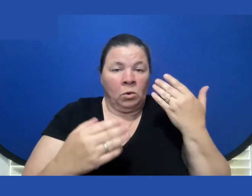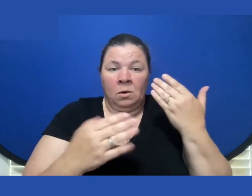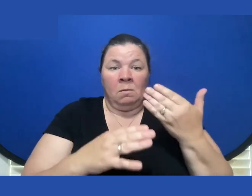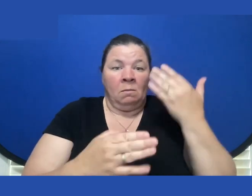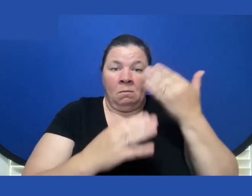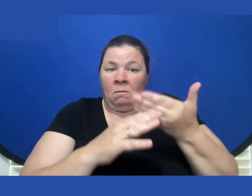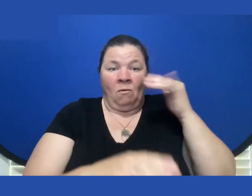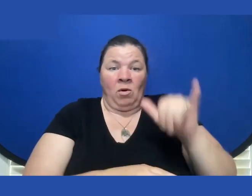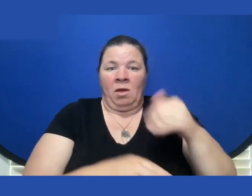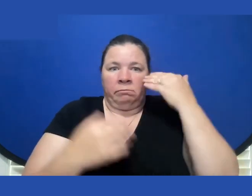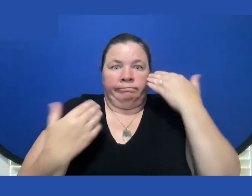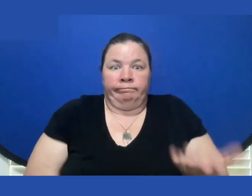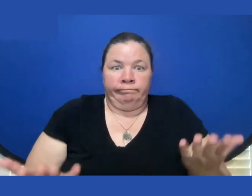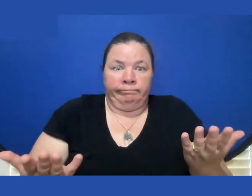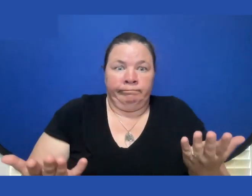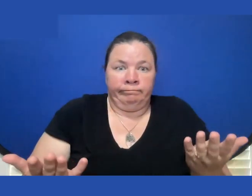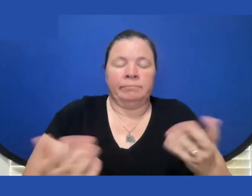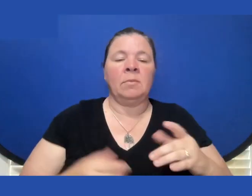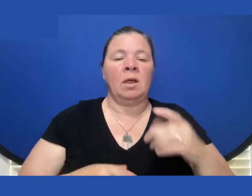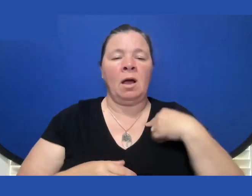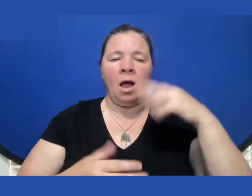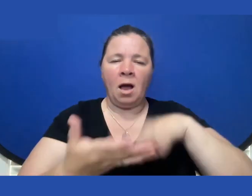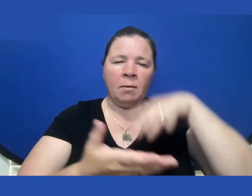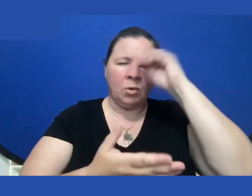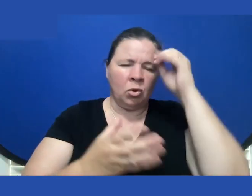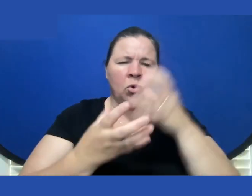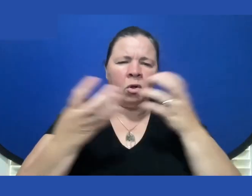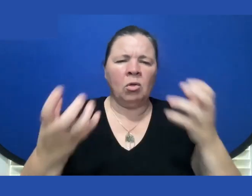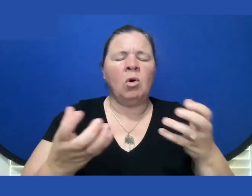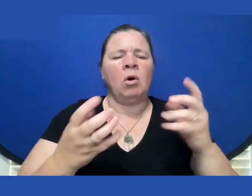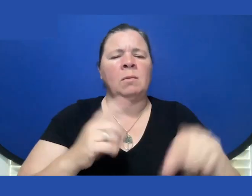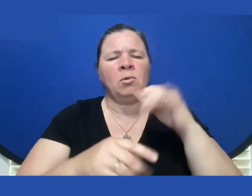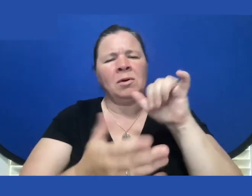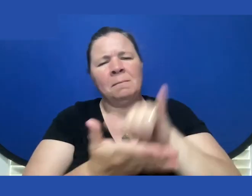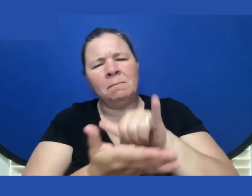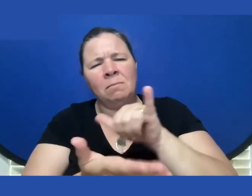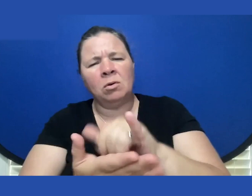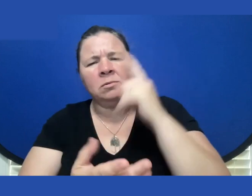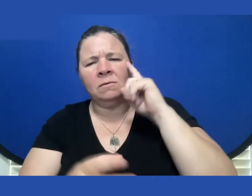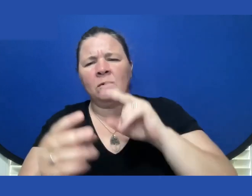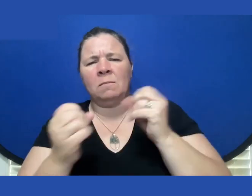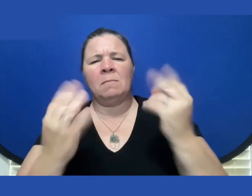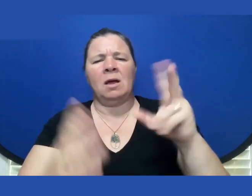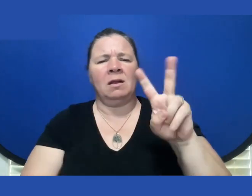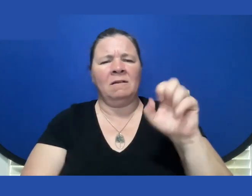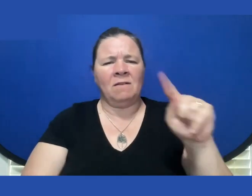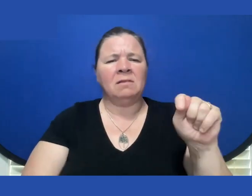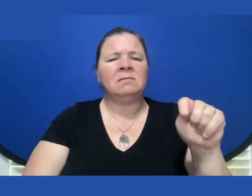And I start to learn about absolutely impossible it is for many Veterans to be able to take everything